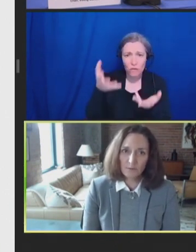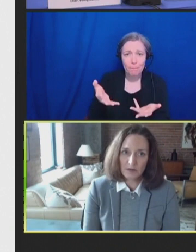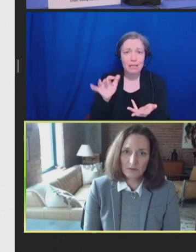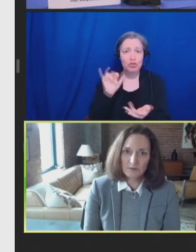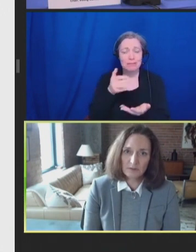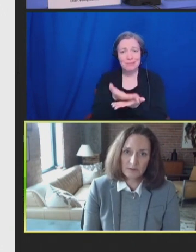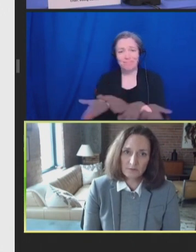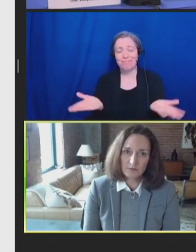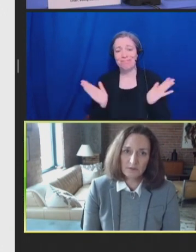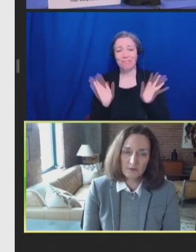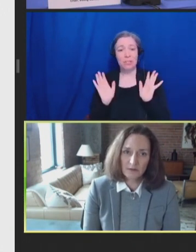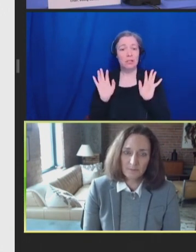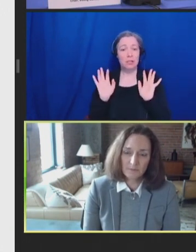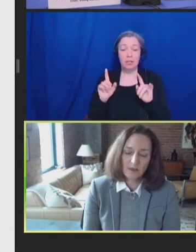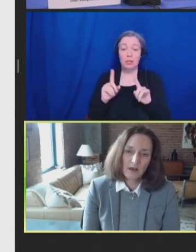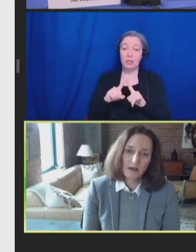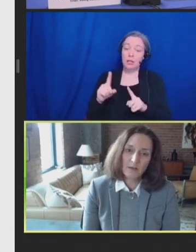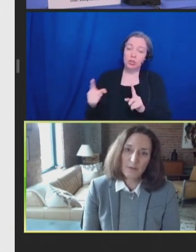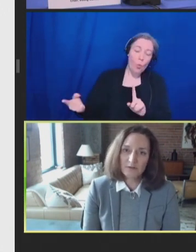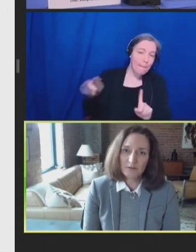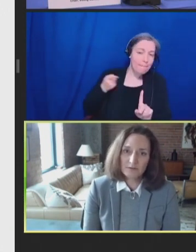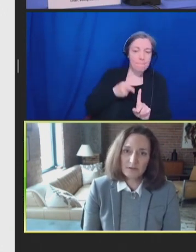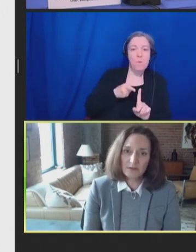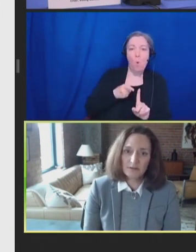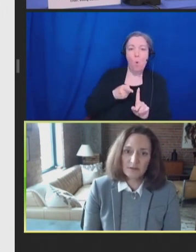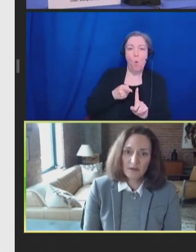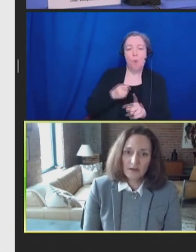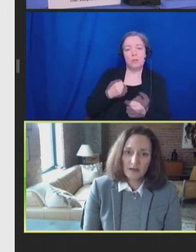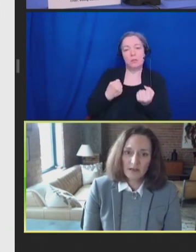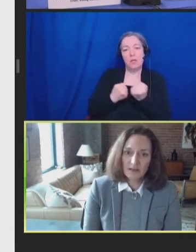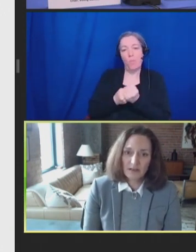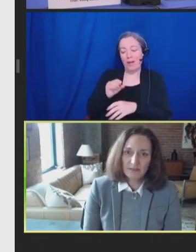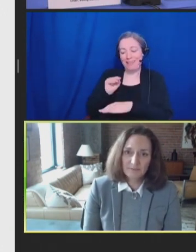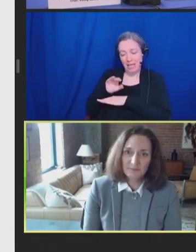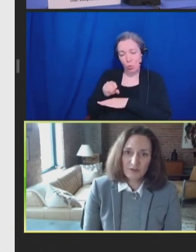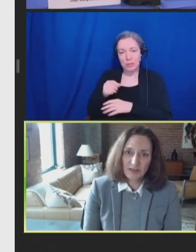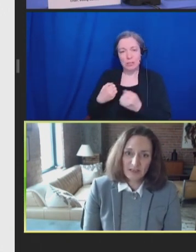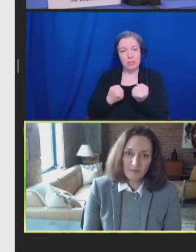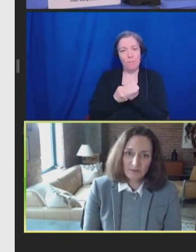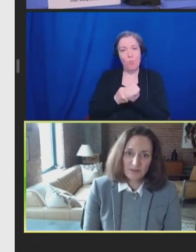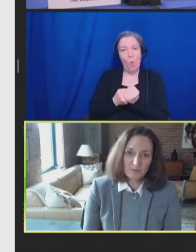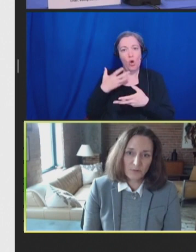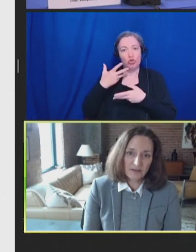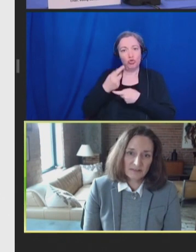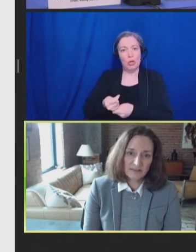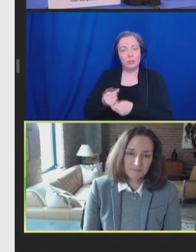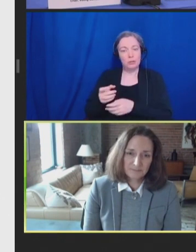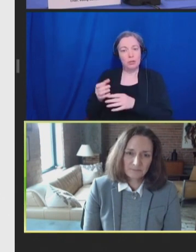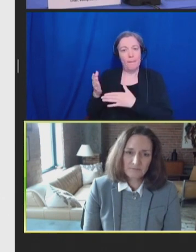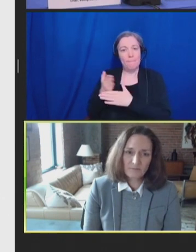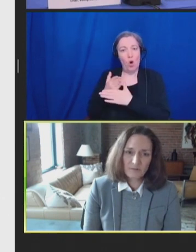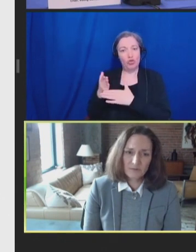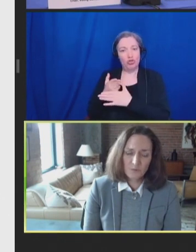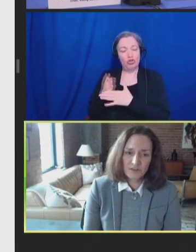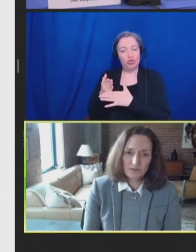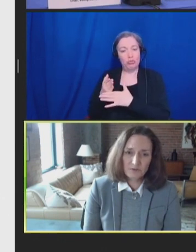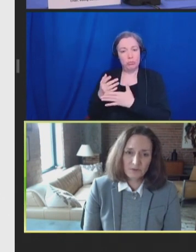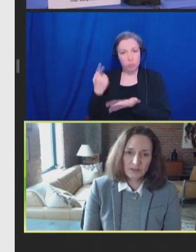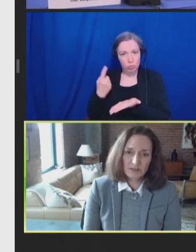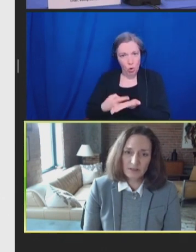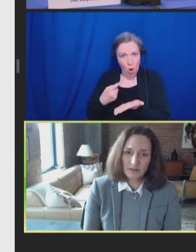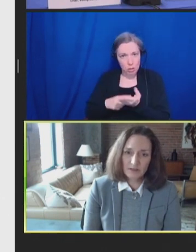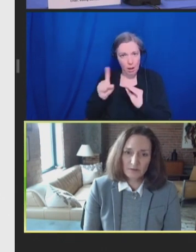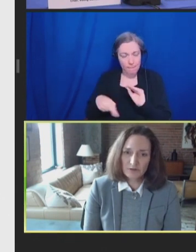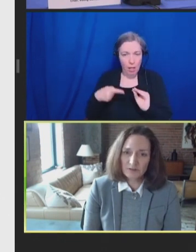need to support counseling and trusted partners in talking about this product. We do know that the